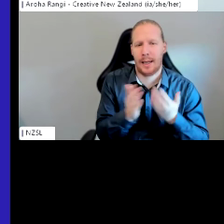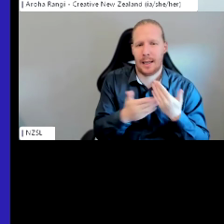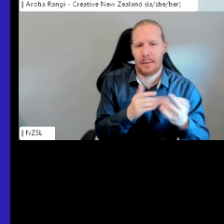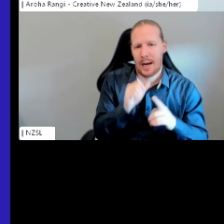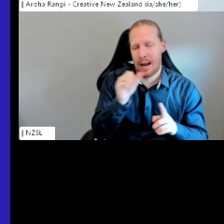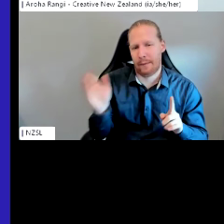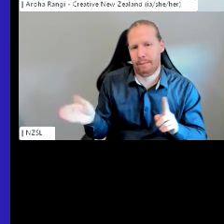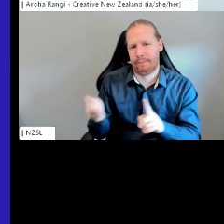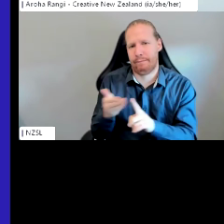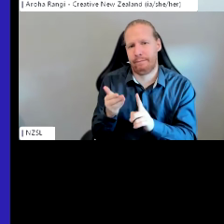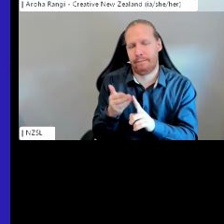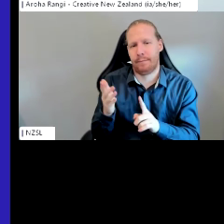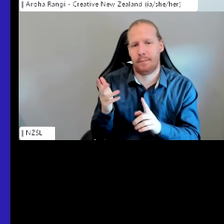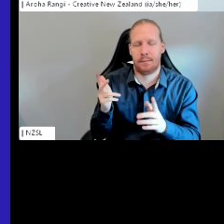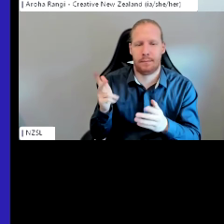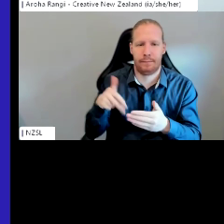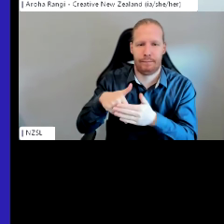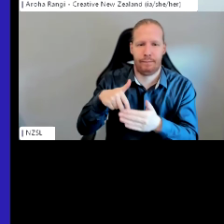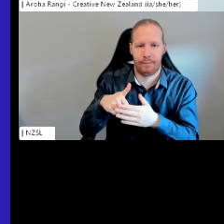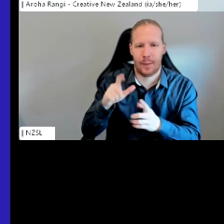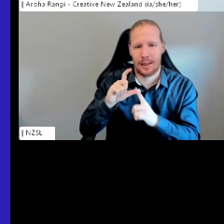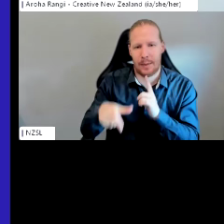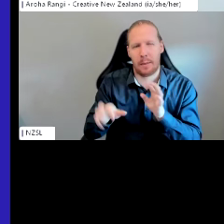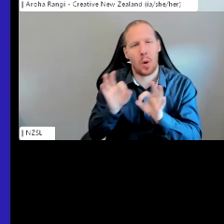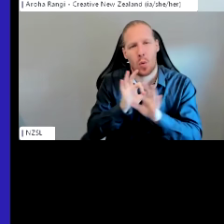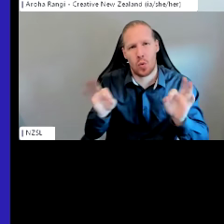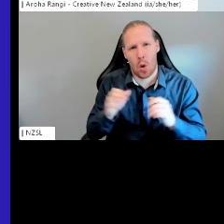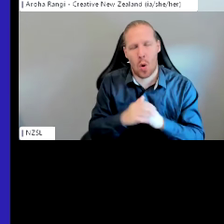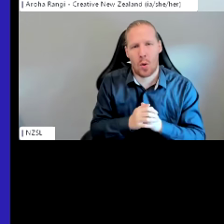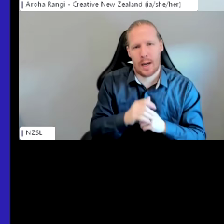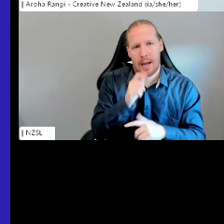because they're not quite sure what it'll be like. Um, and if it's a new venue, it's seems quite